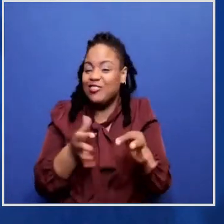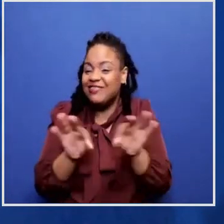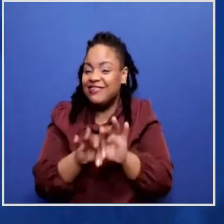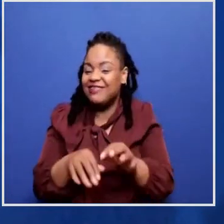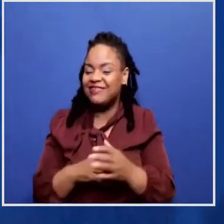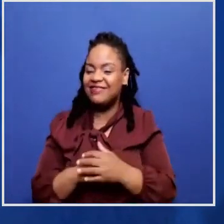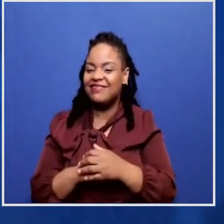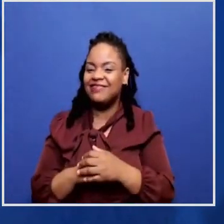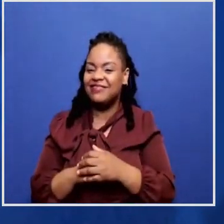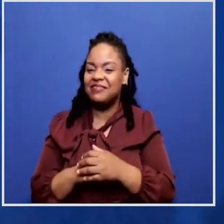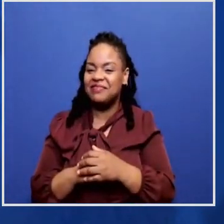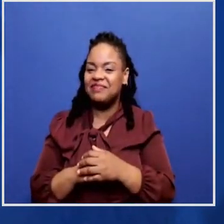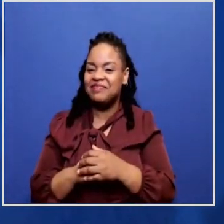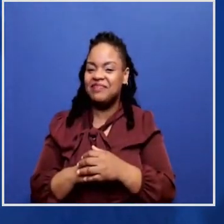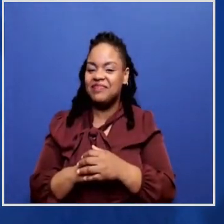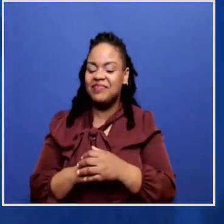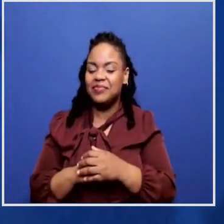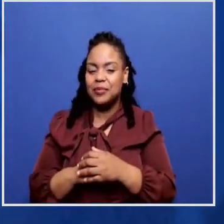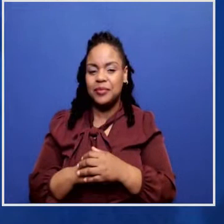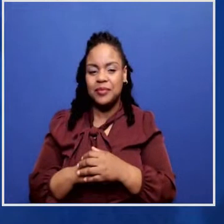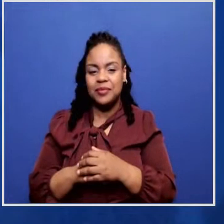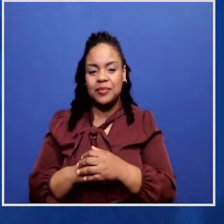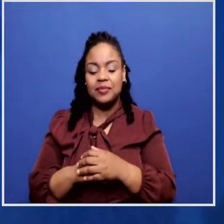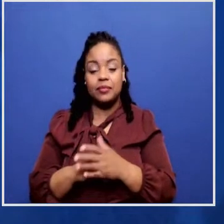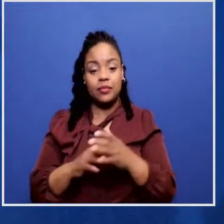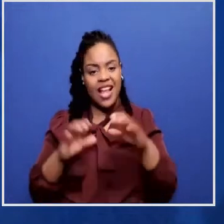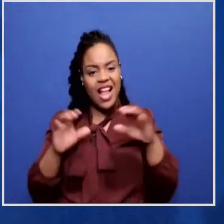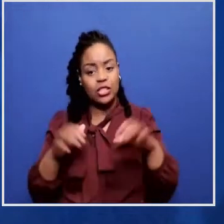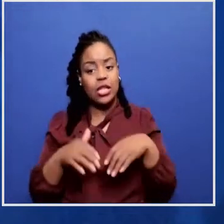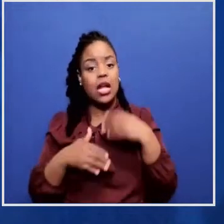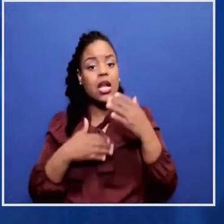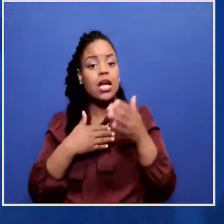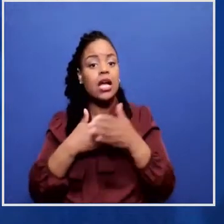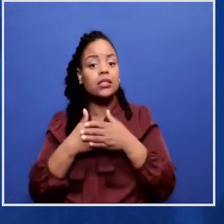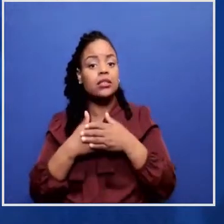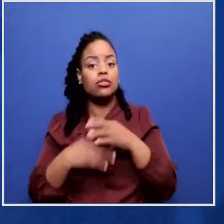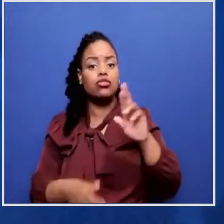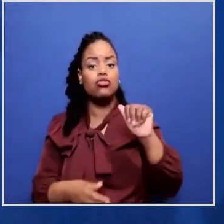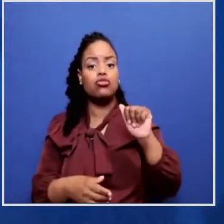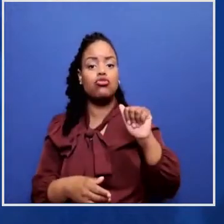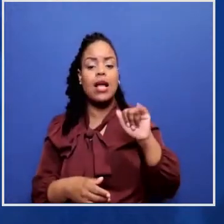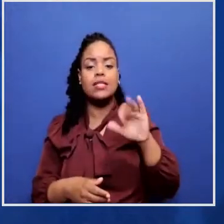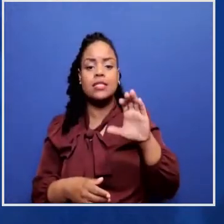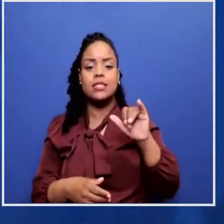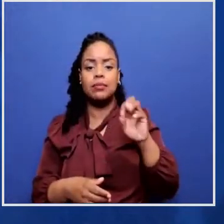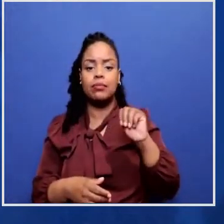JUST. ACT TO END RACISM IN YOUR